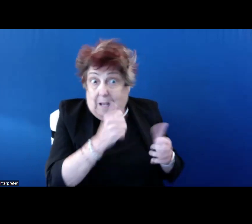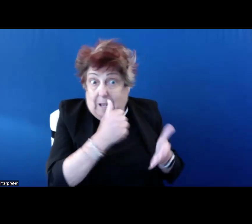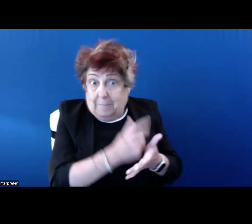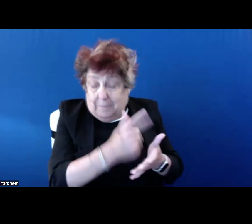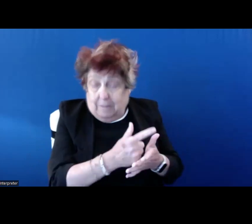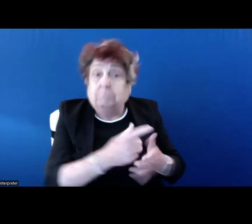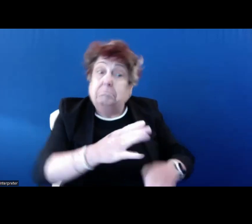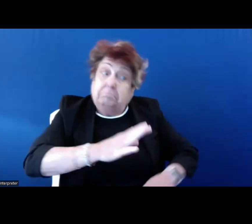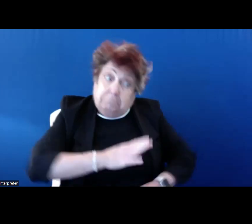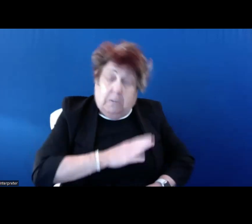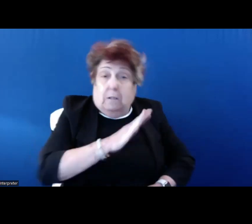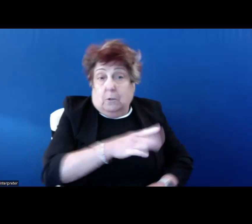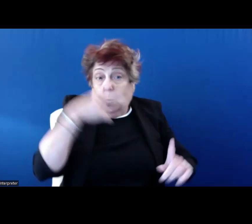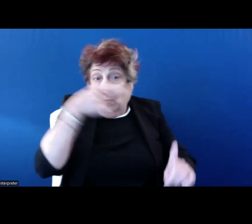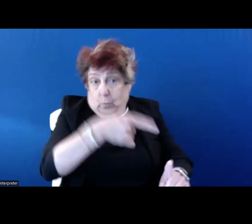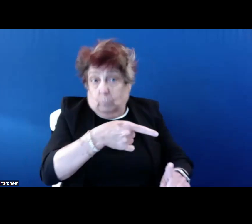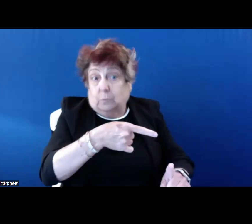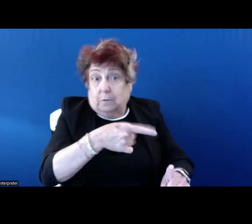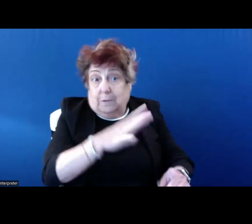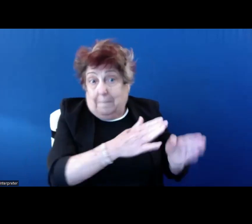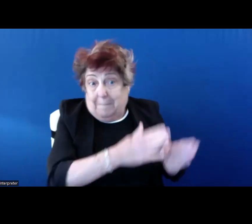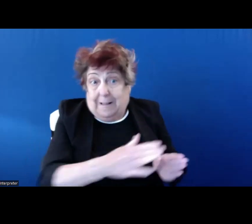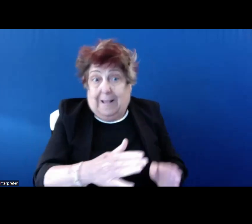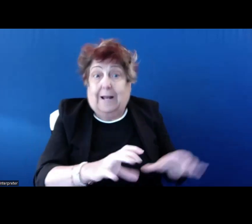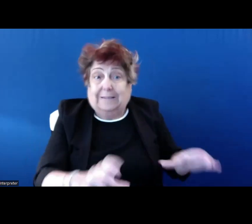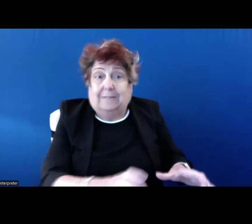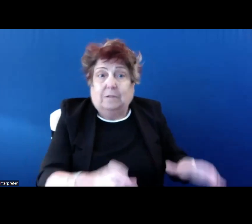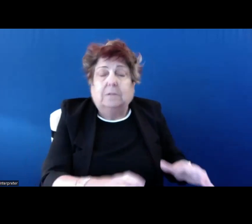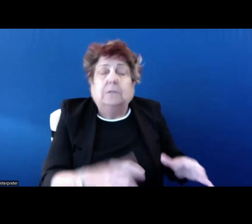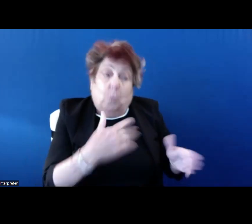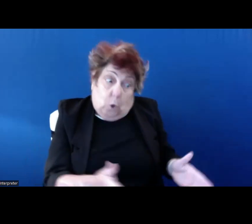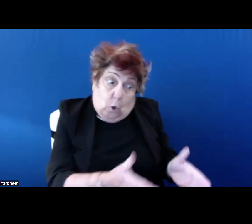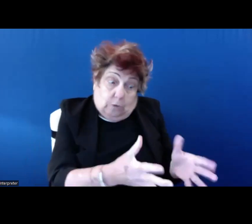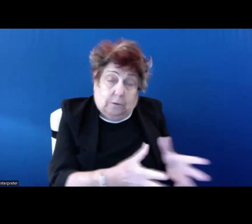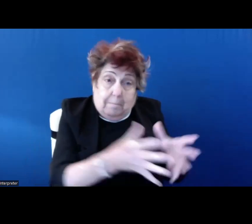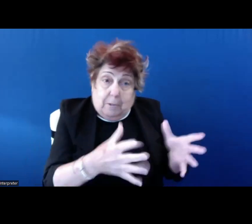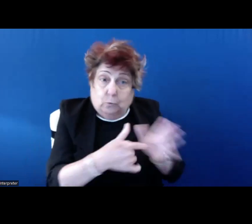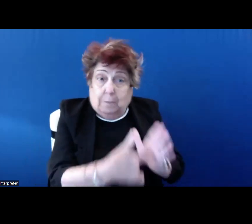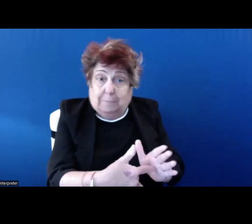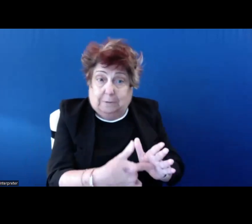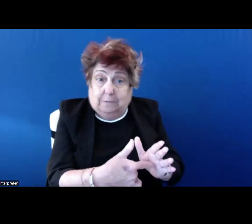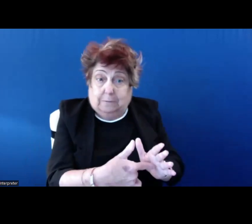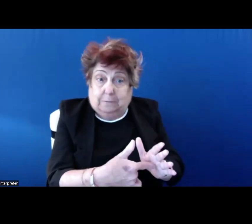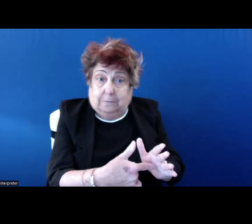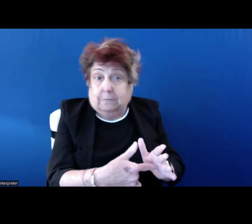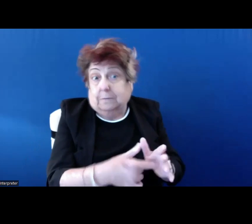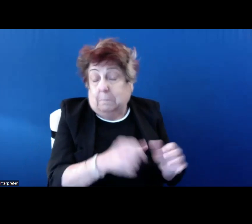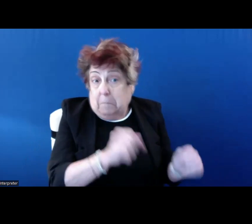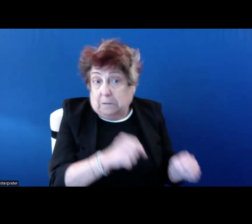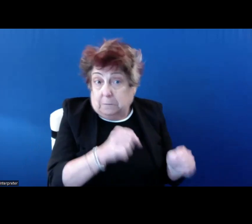So we are encouraging as much representation as possible as in line with what is also